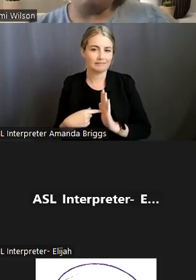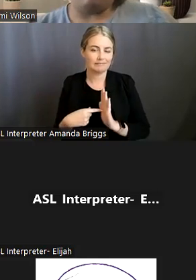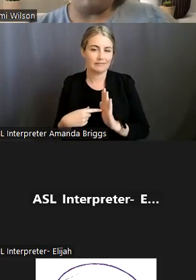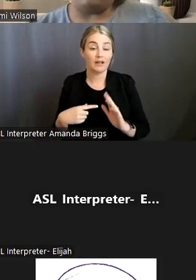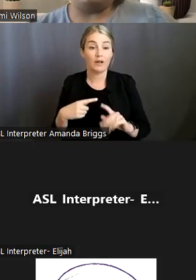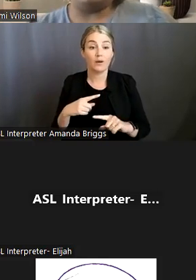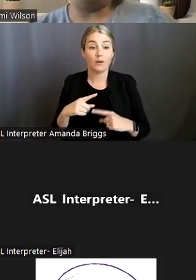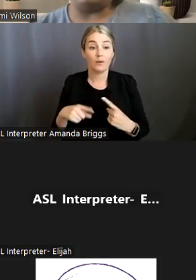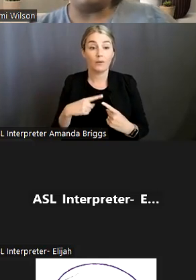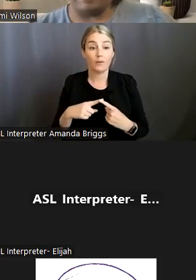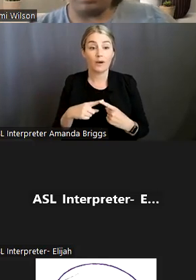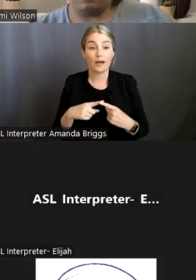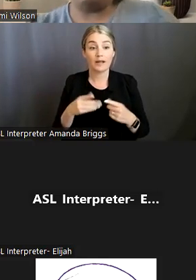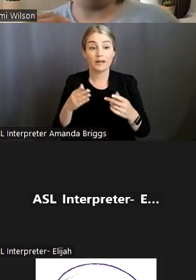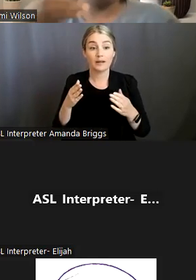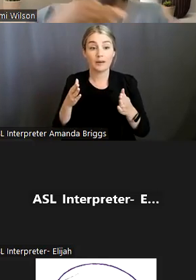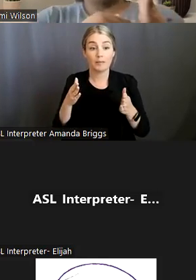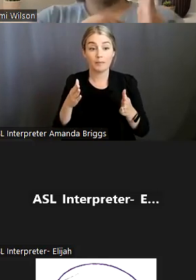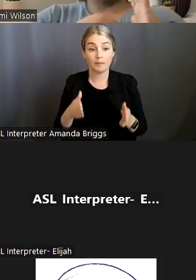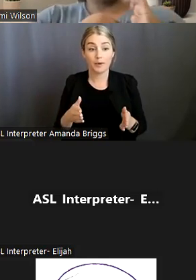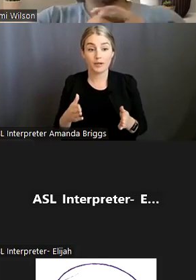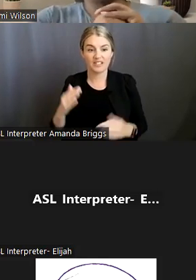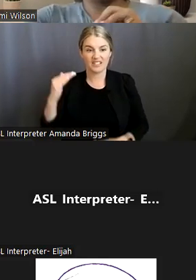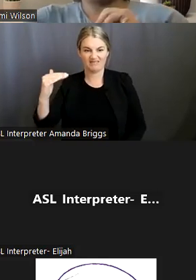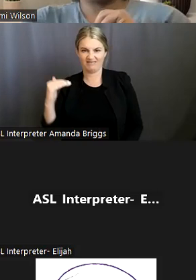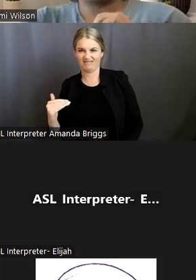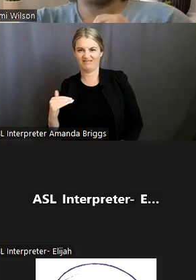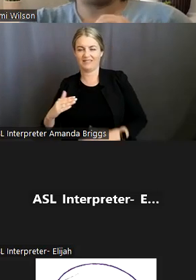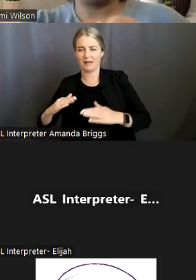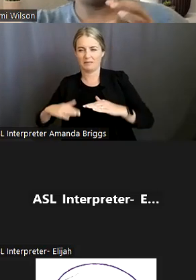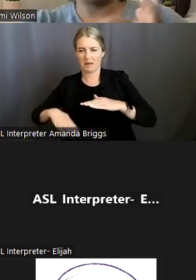profound intoxication. So you may have heard about people